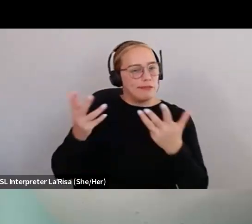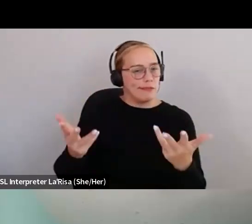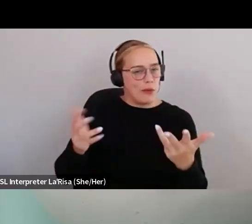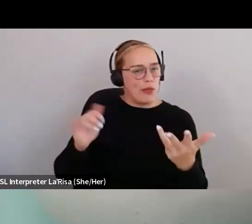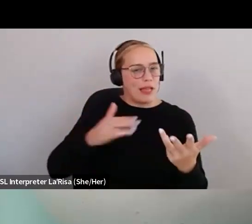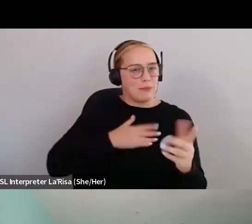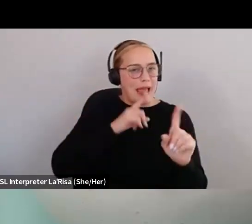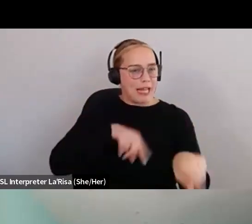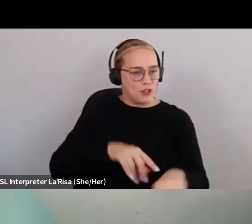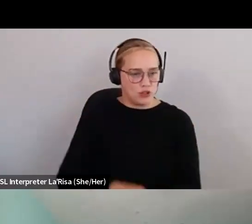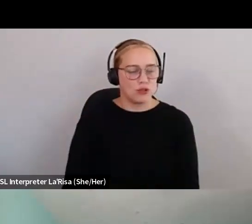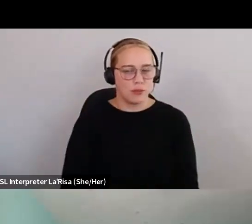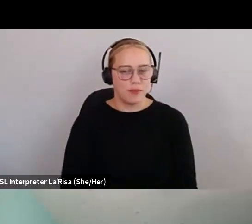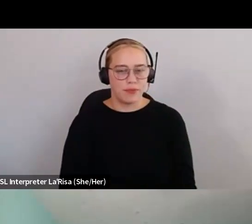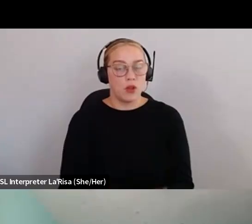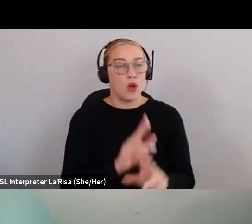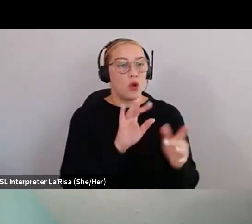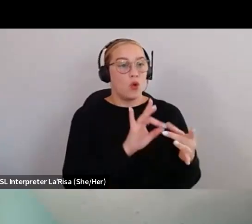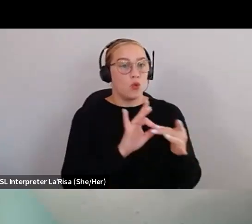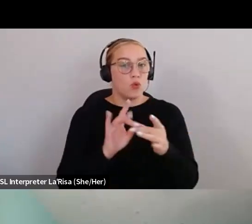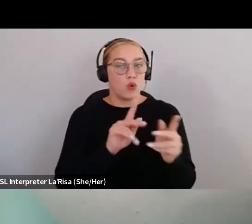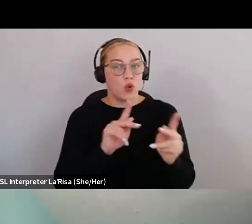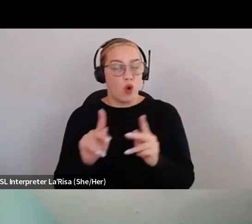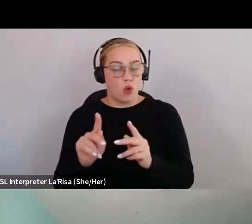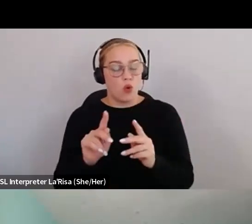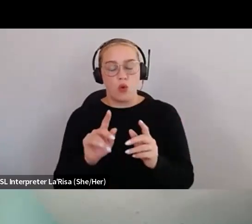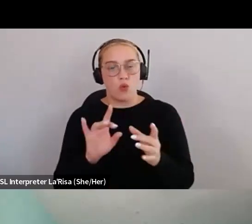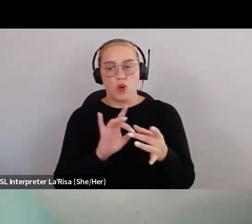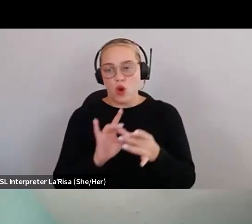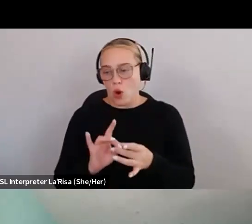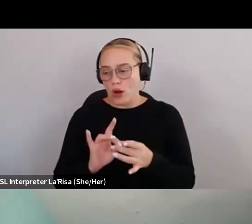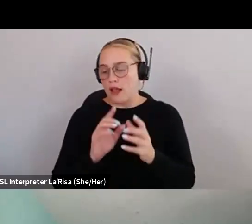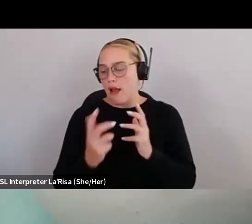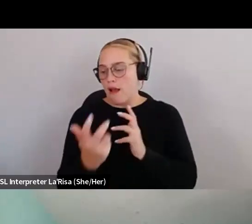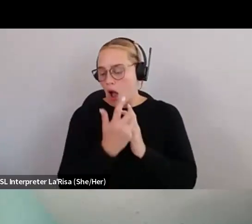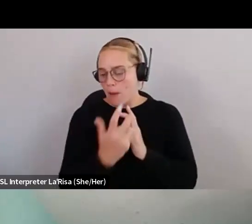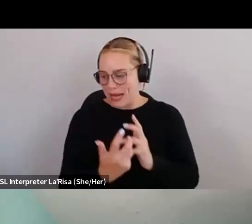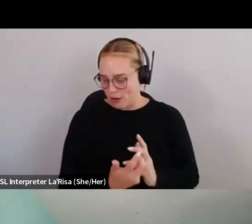Okay.